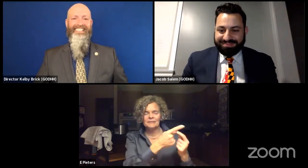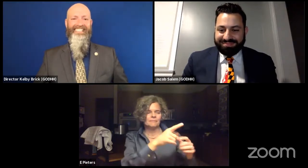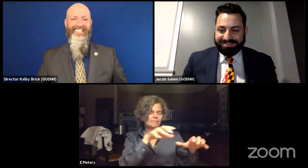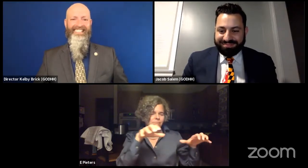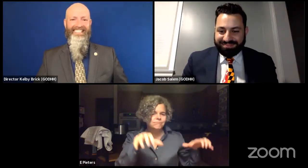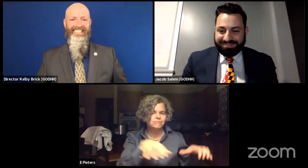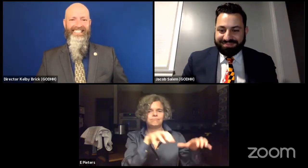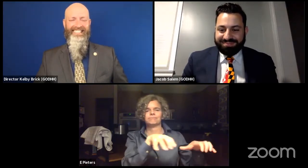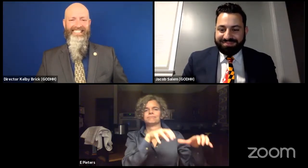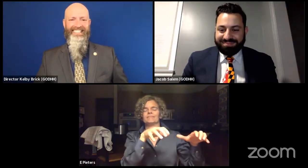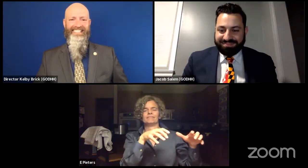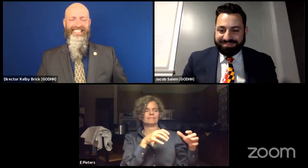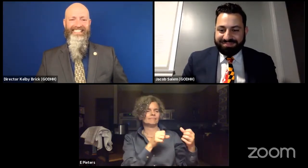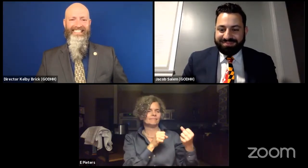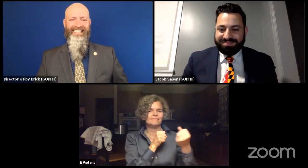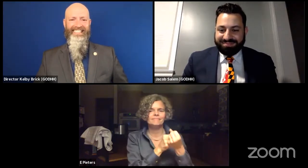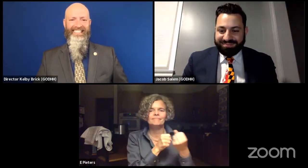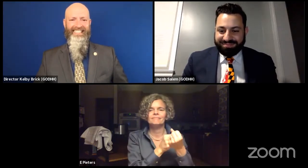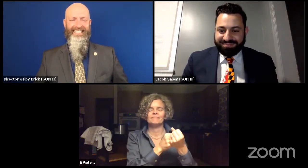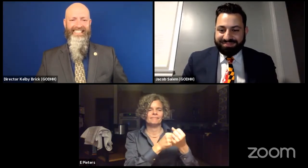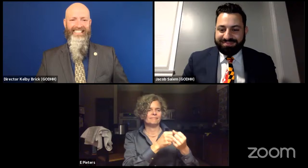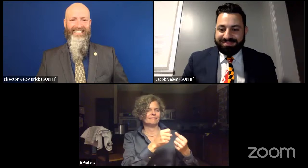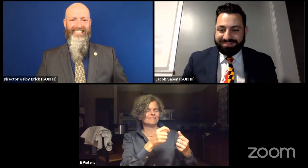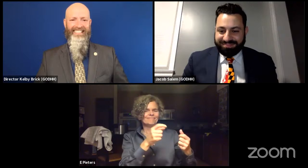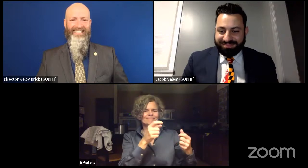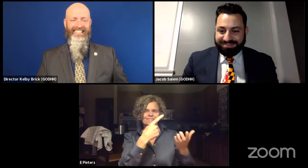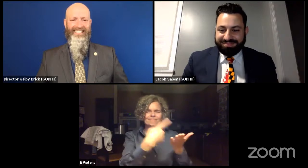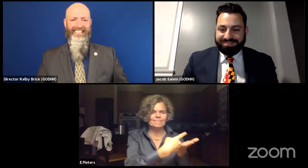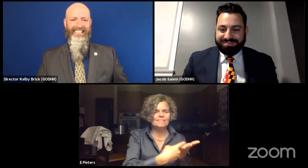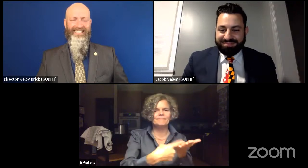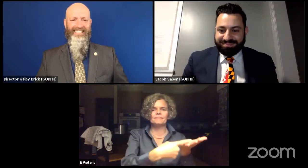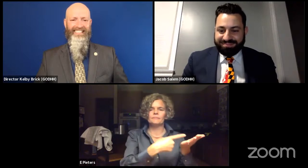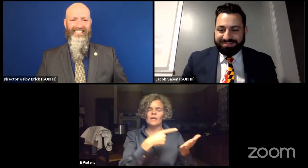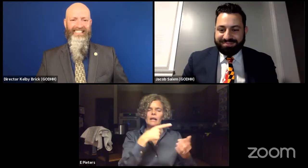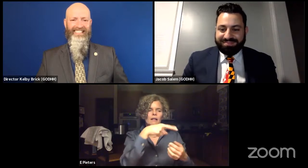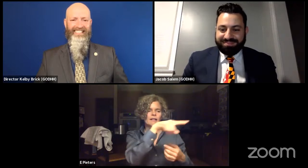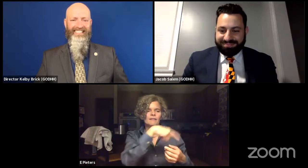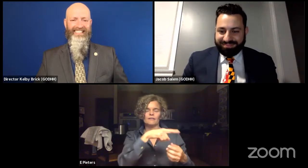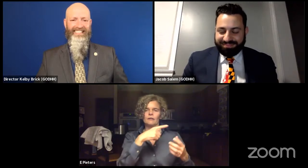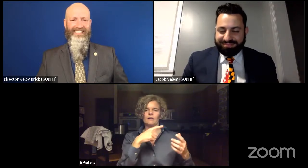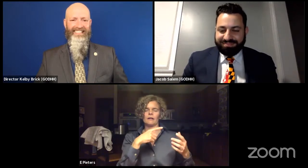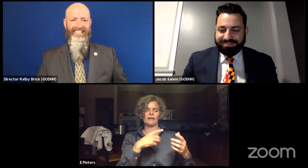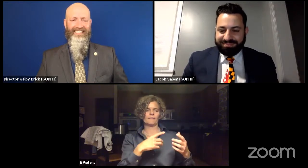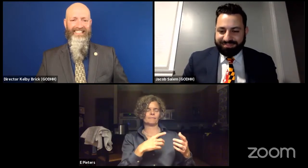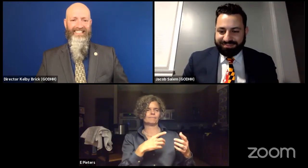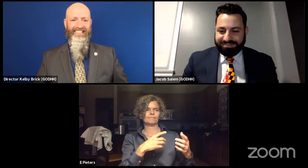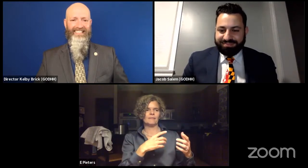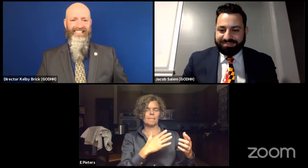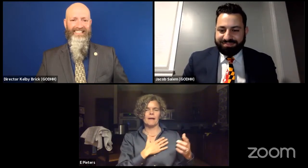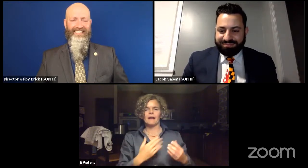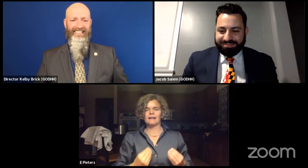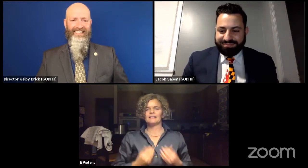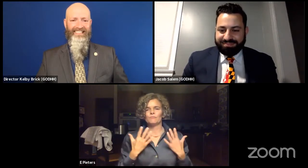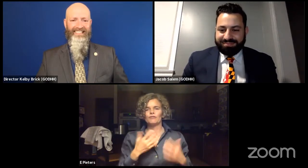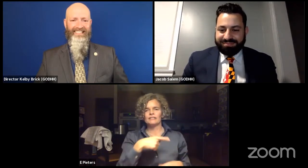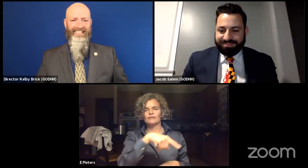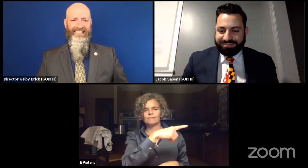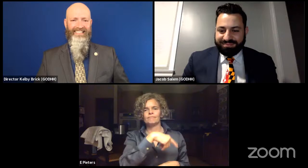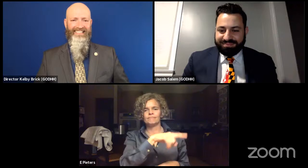me. They're an incredible team of such active advocates who are so involved on so many levels.